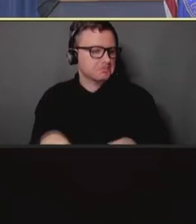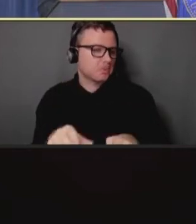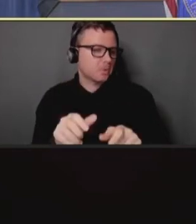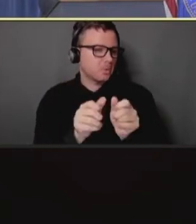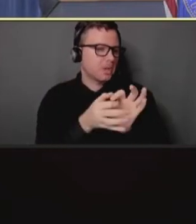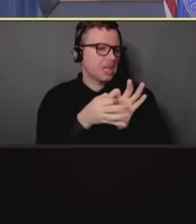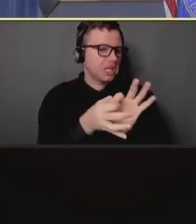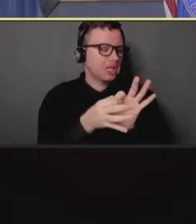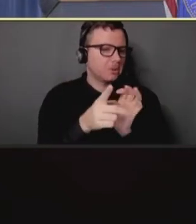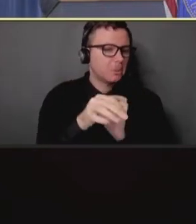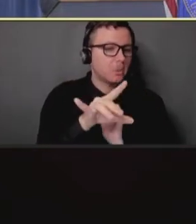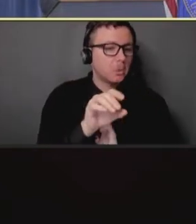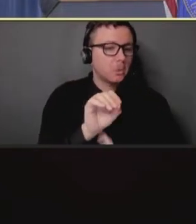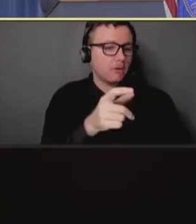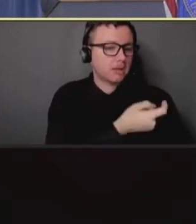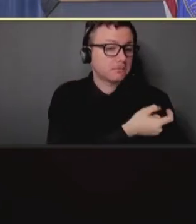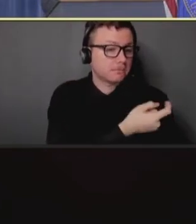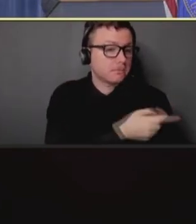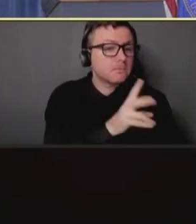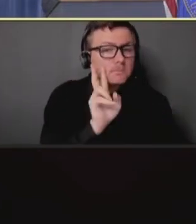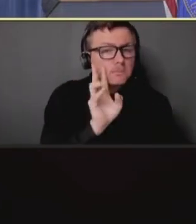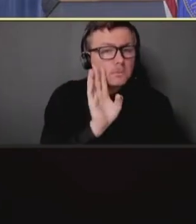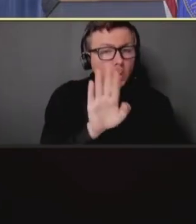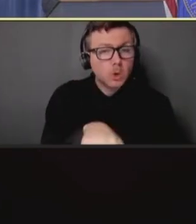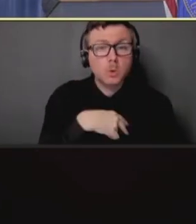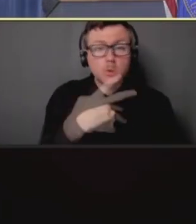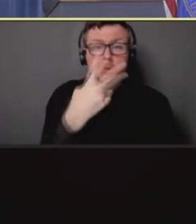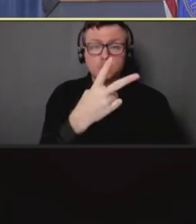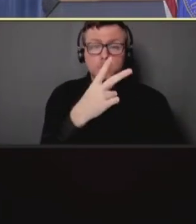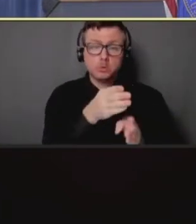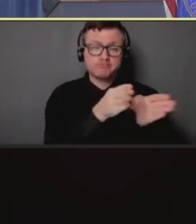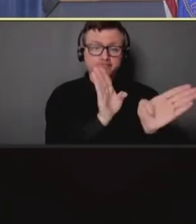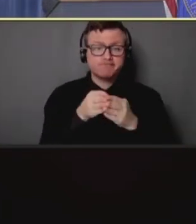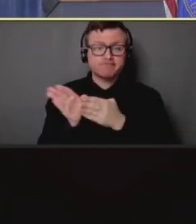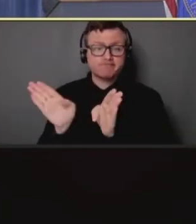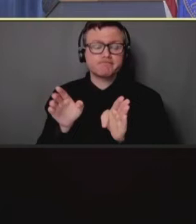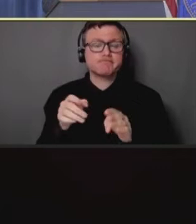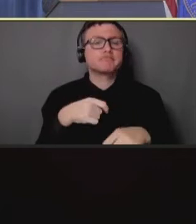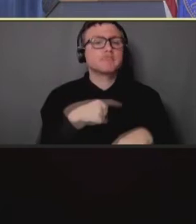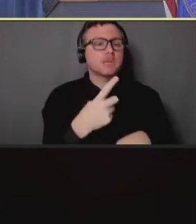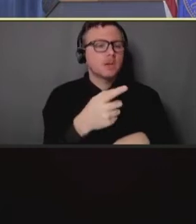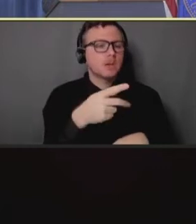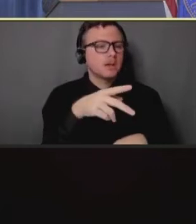As we know, there are two general categories of polio vaccines that have been in use.